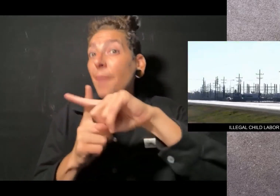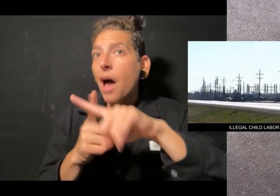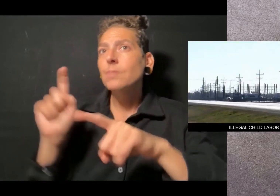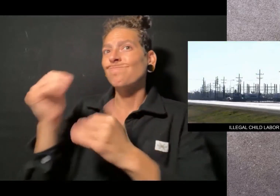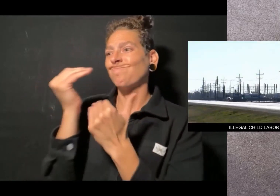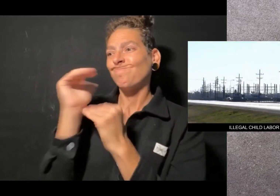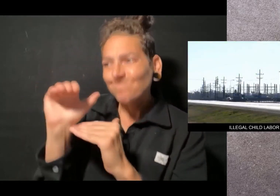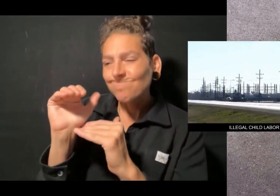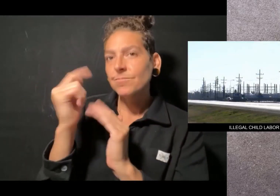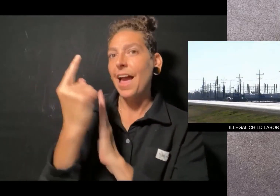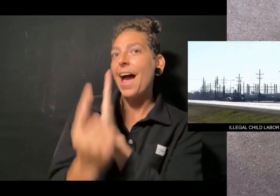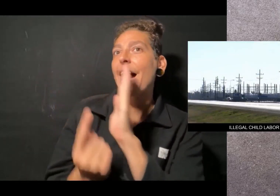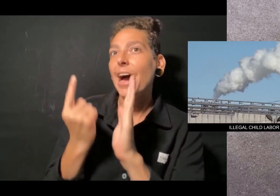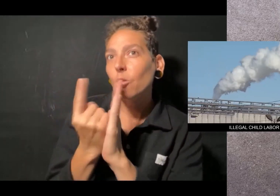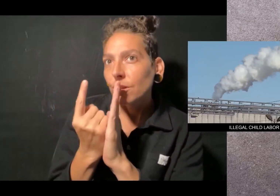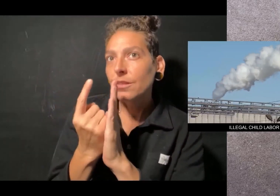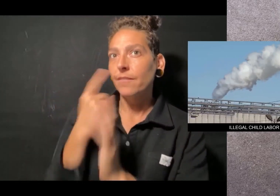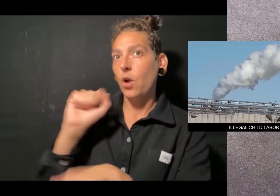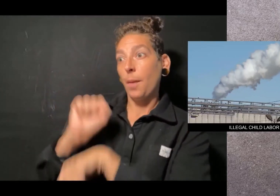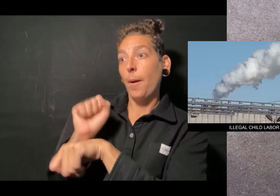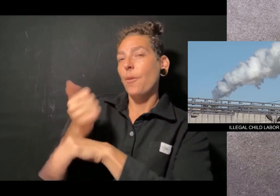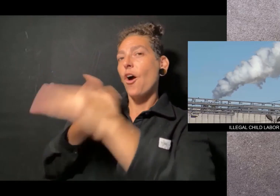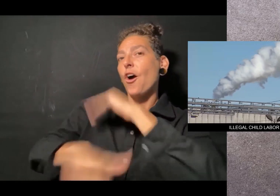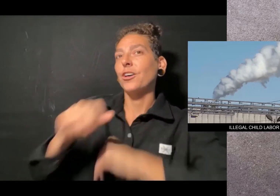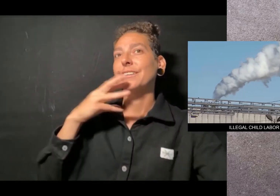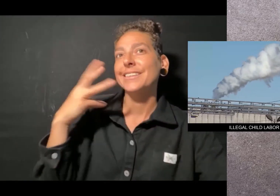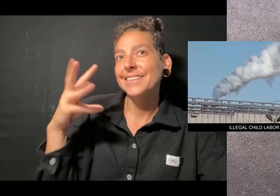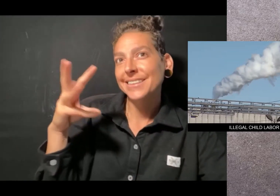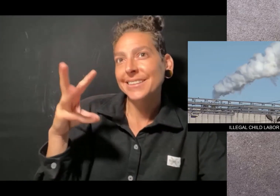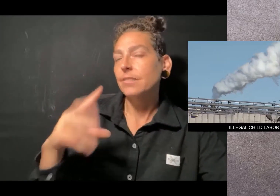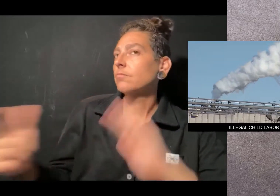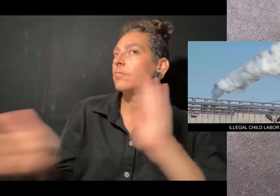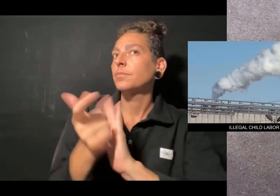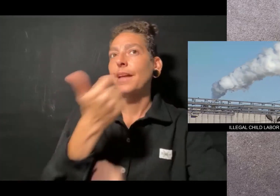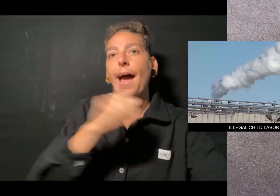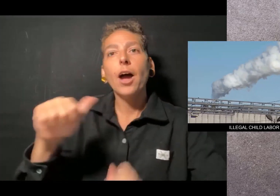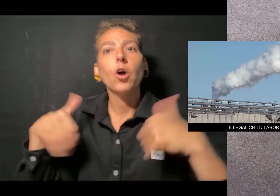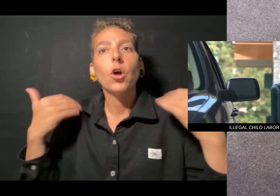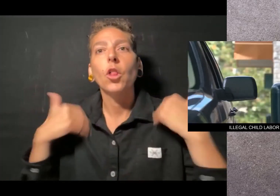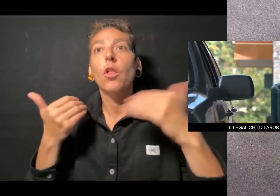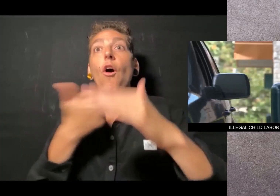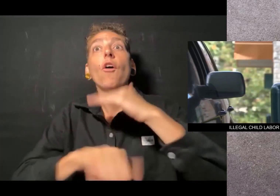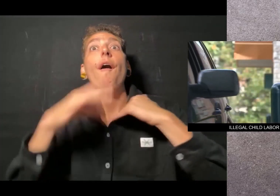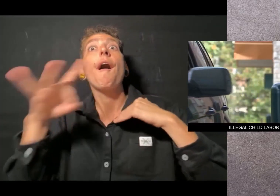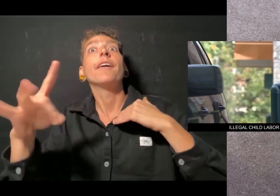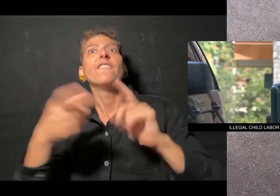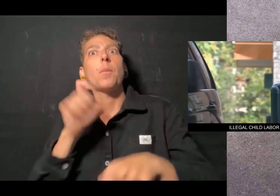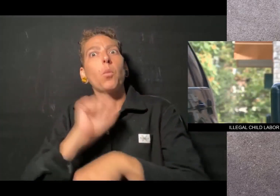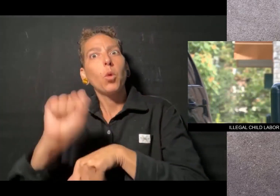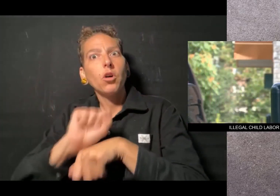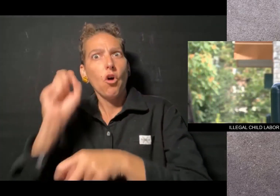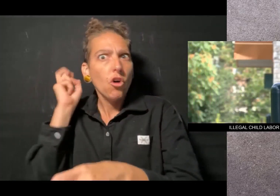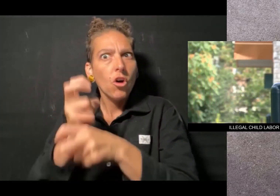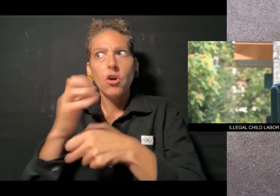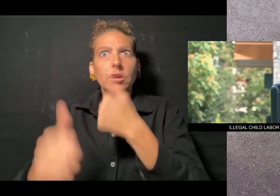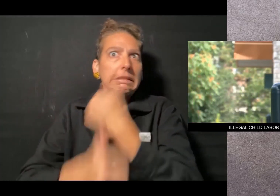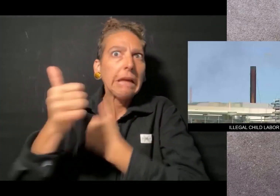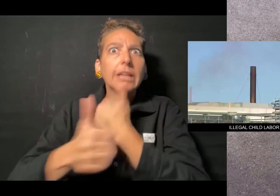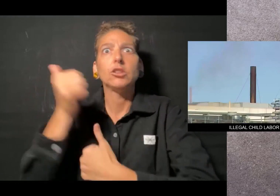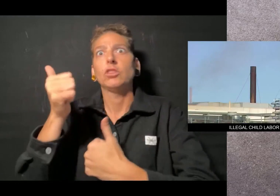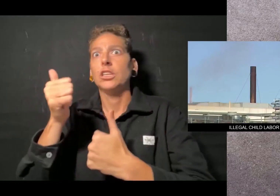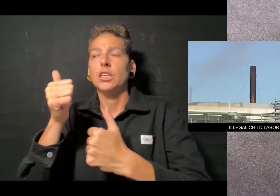years old and it restricts hours for employees under 16 and prohibits any youth under 18